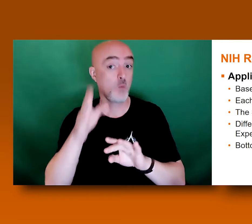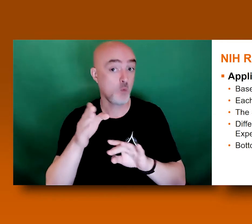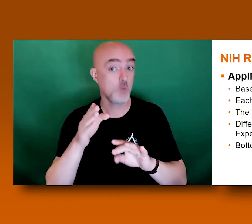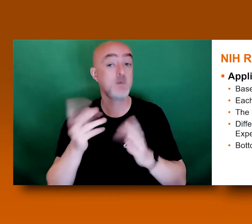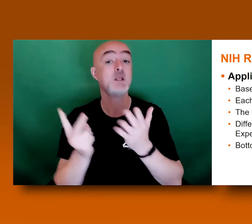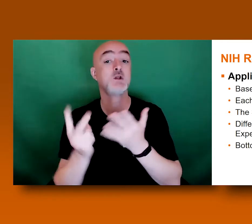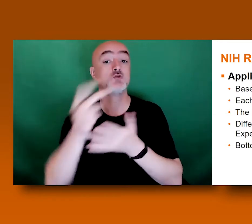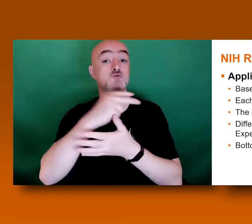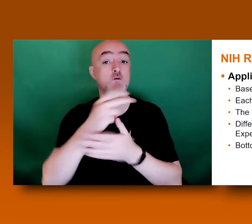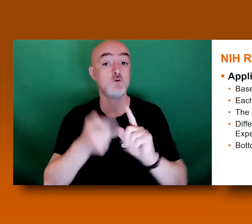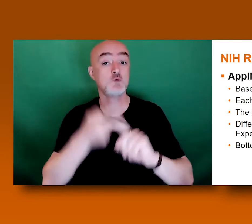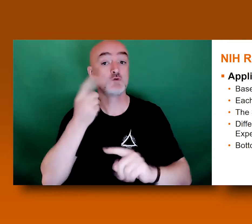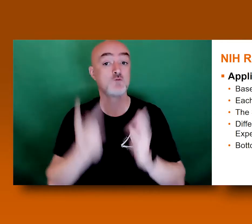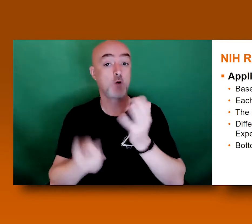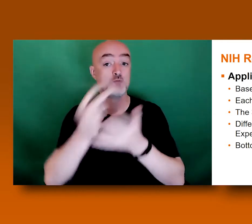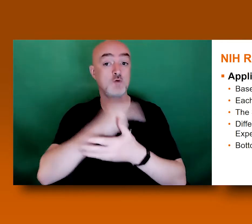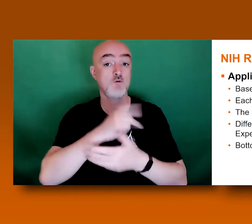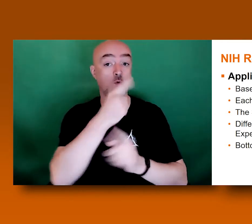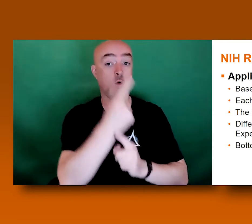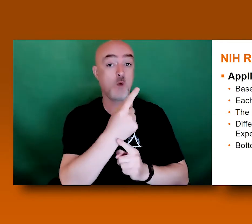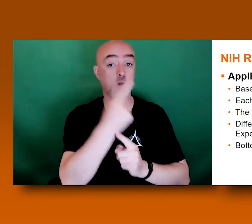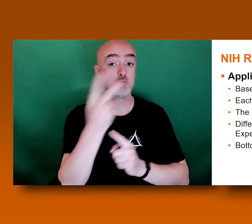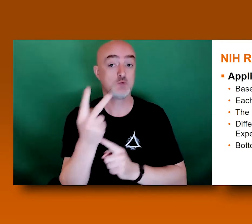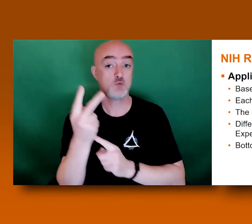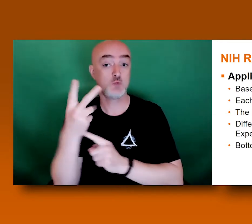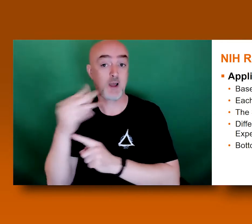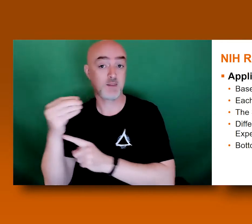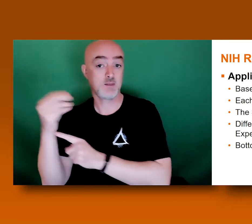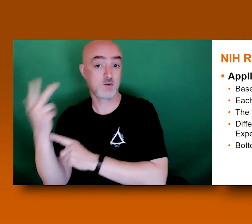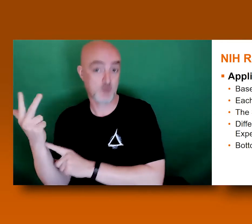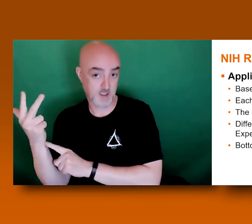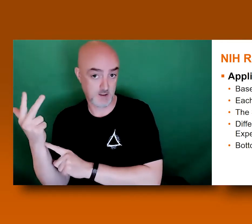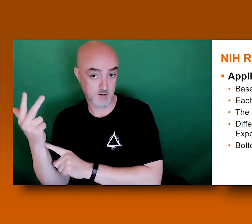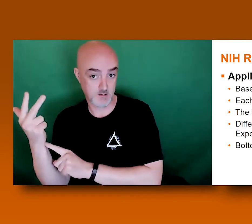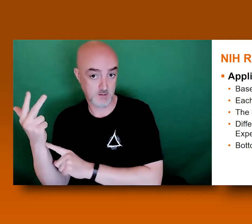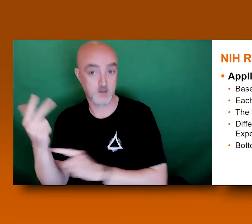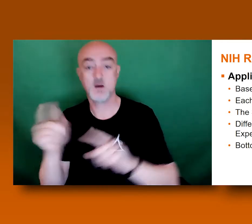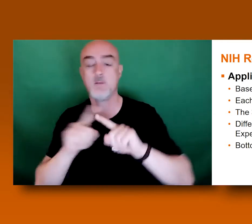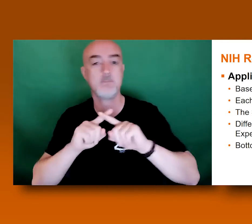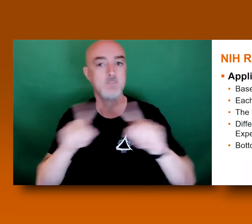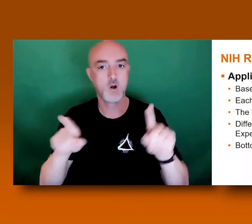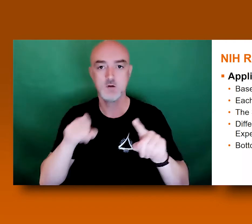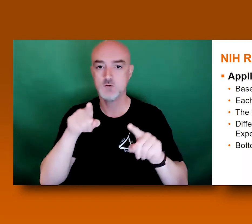So, the feedback will be reviewed again from each of the 3 reviewers.